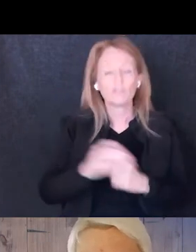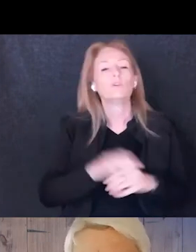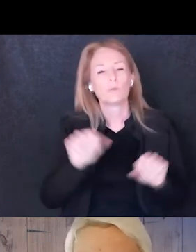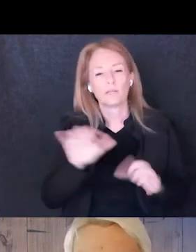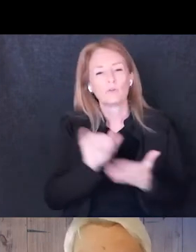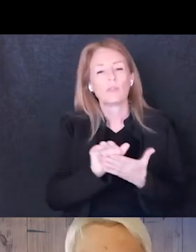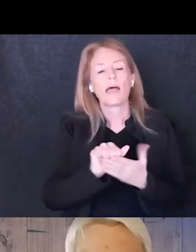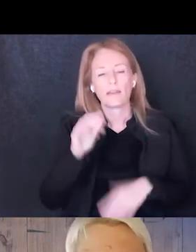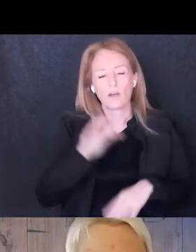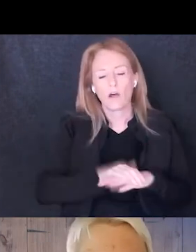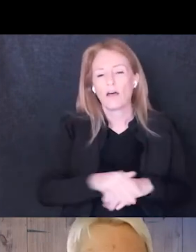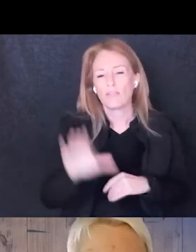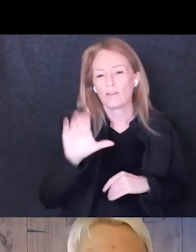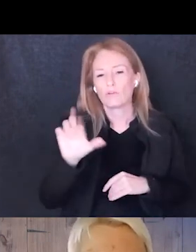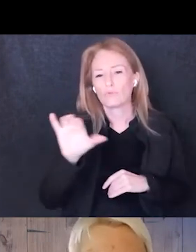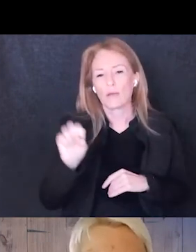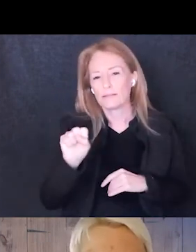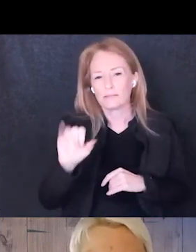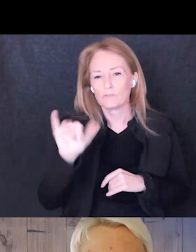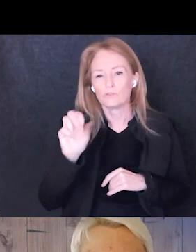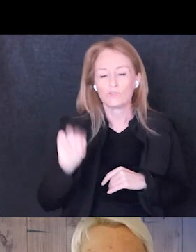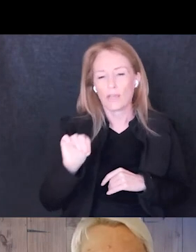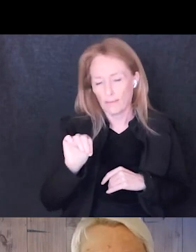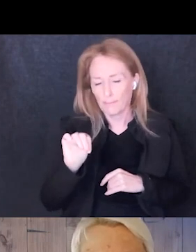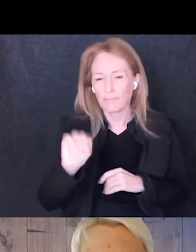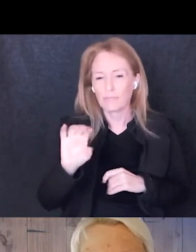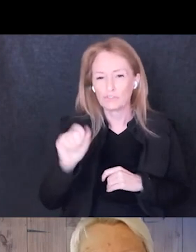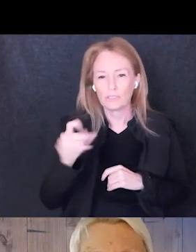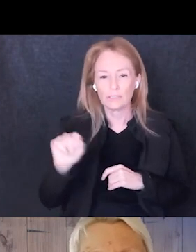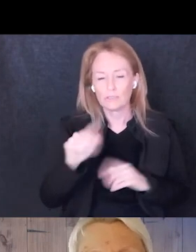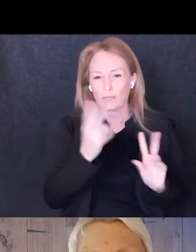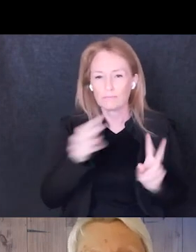REDOWNLOAD THIS NO PROBLEM.